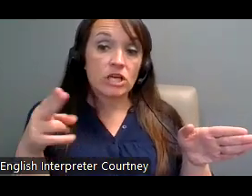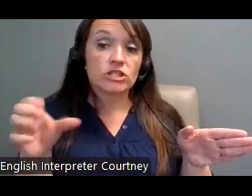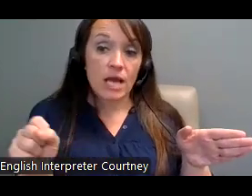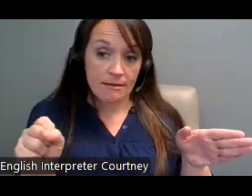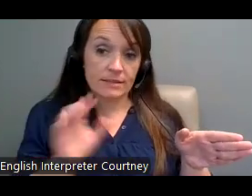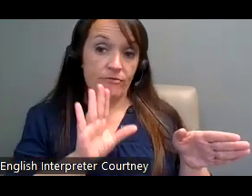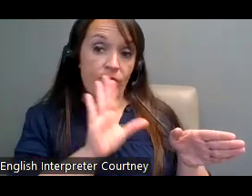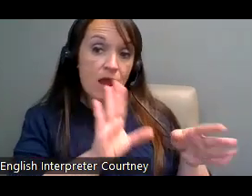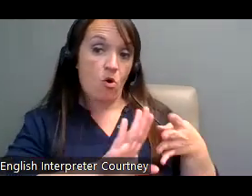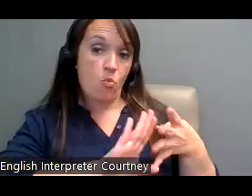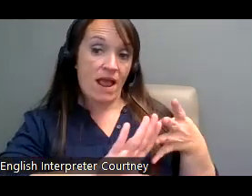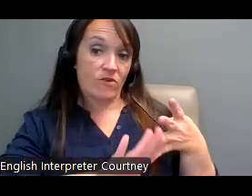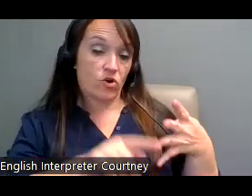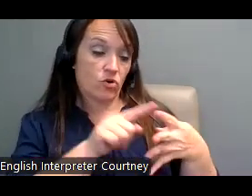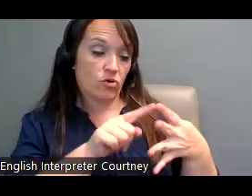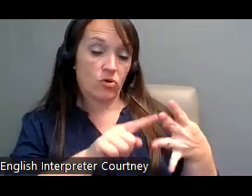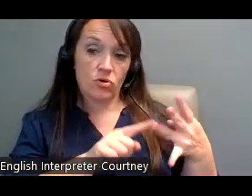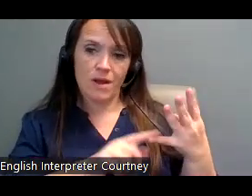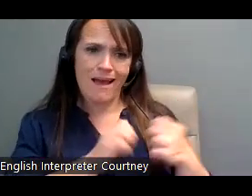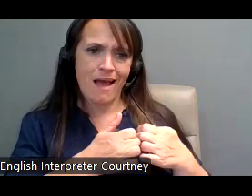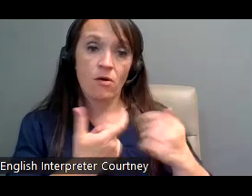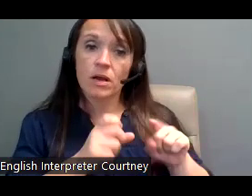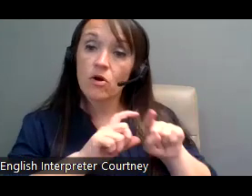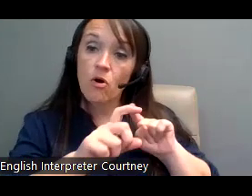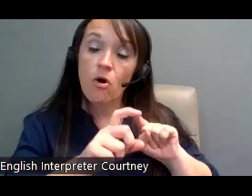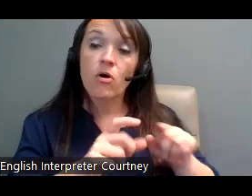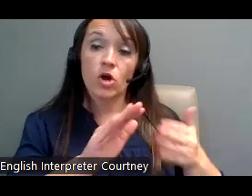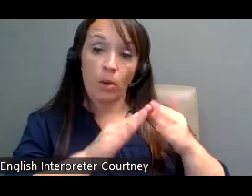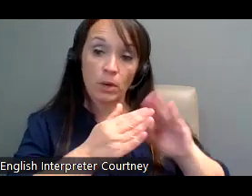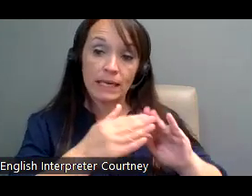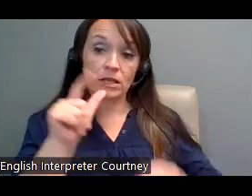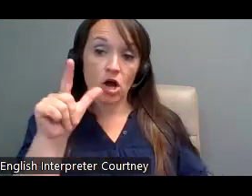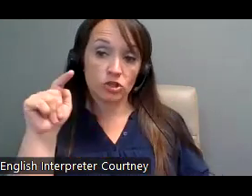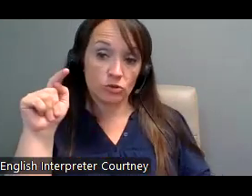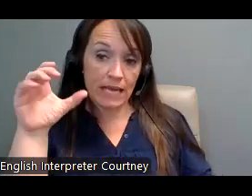you can call the community long-term care office or submit an online referral at